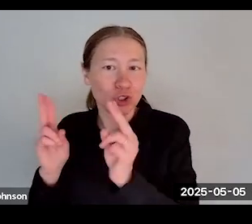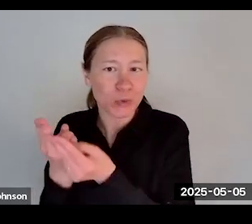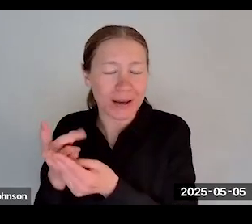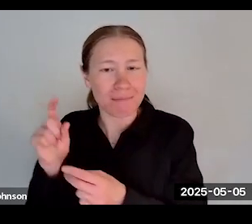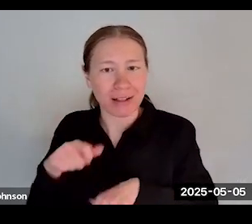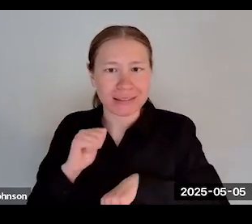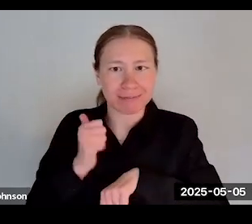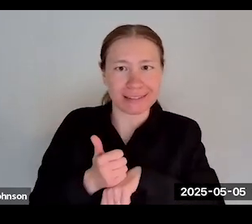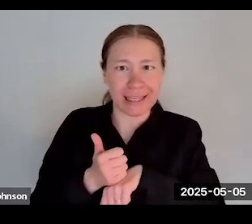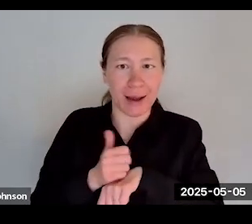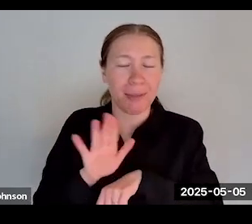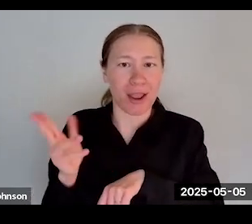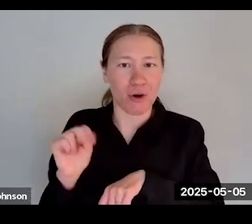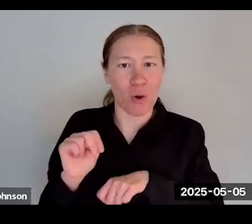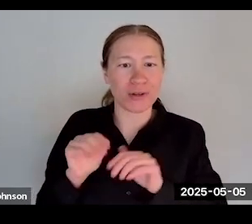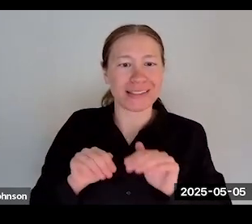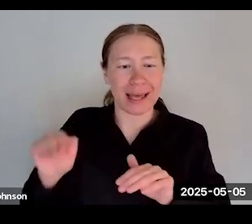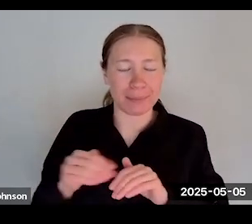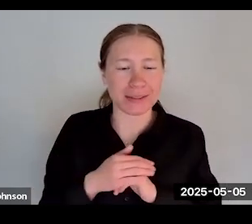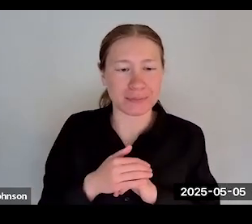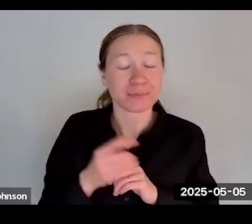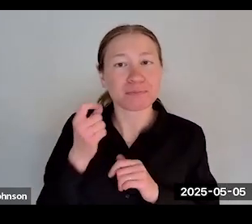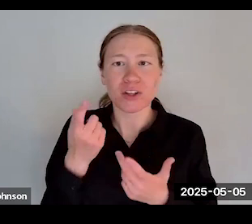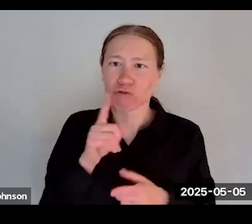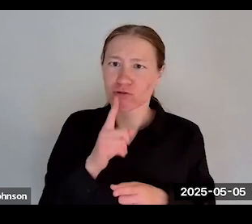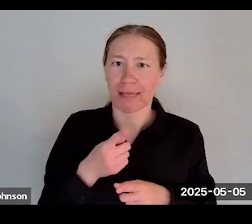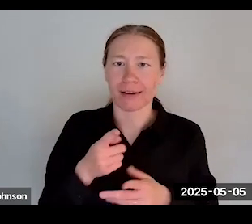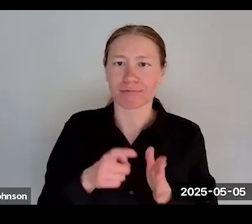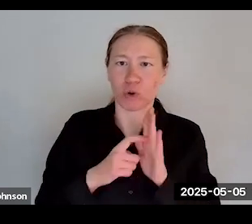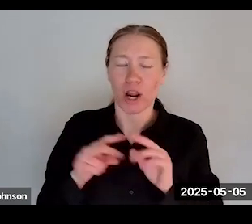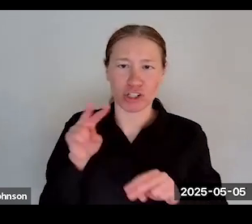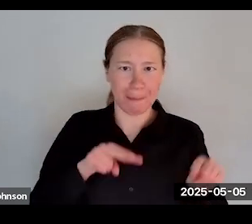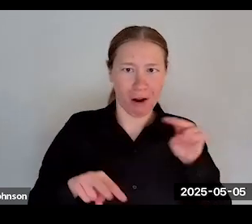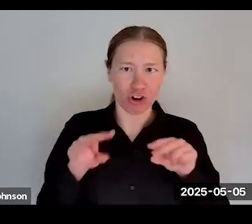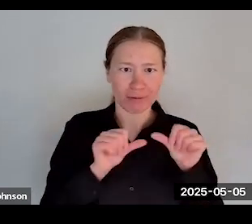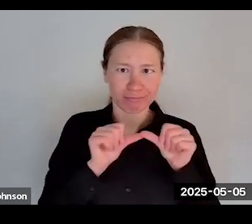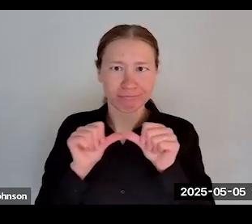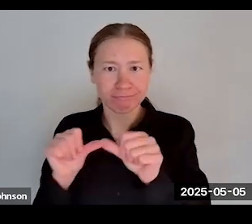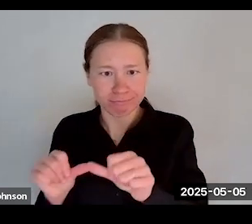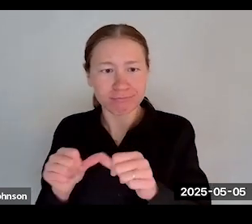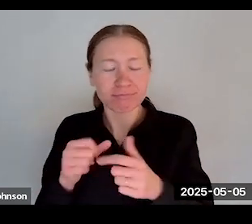This is basically described as monitoring the accommodation. So we wanna check on its effectiveness.